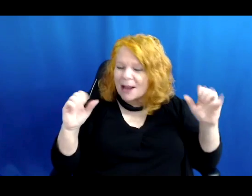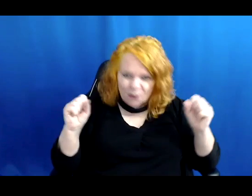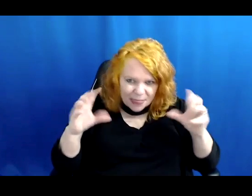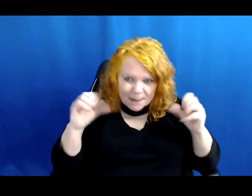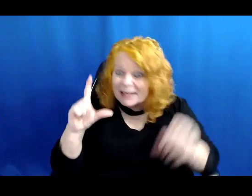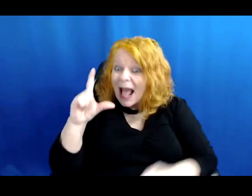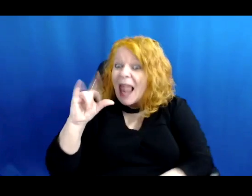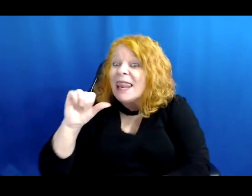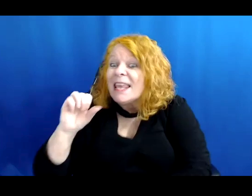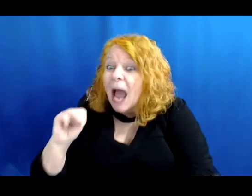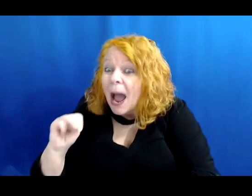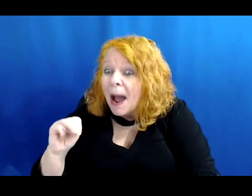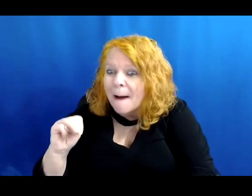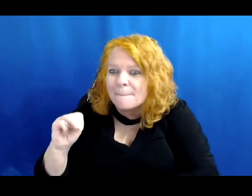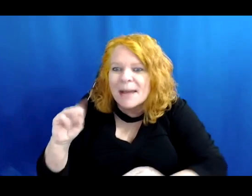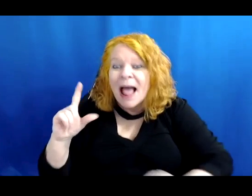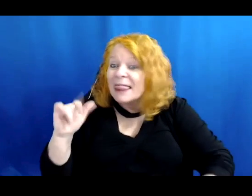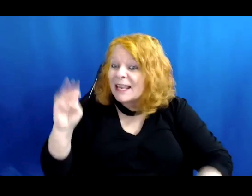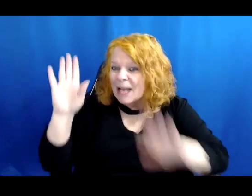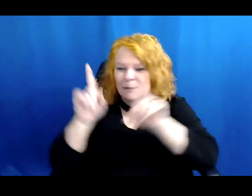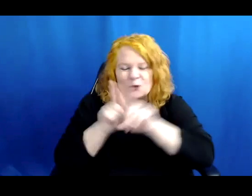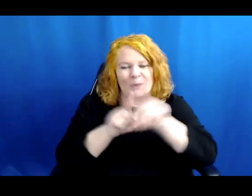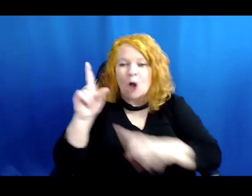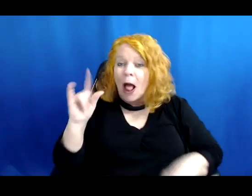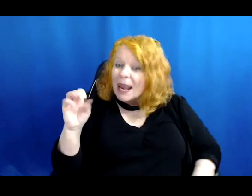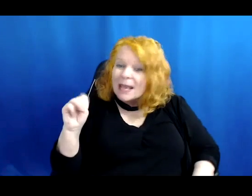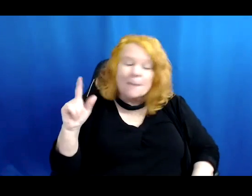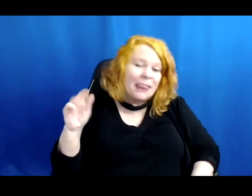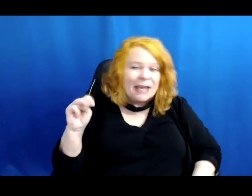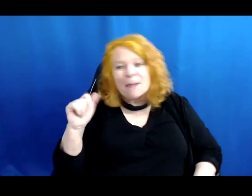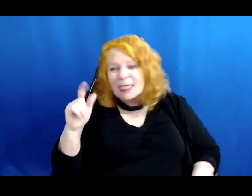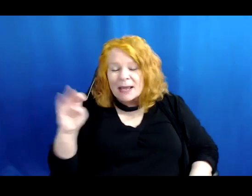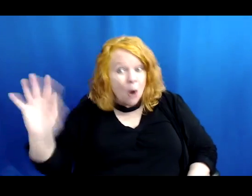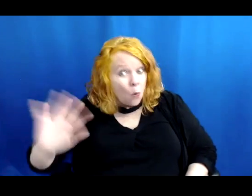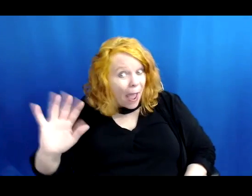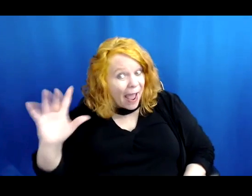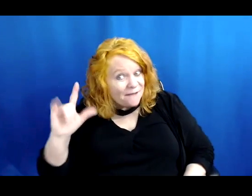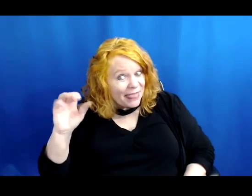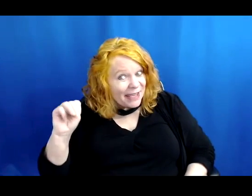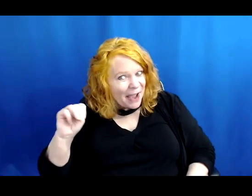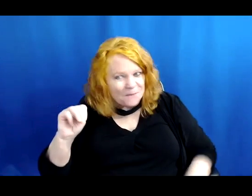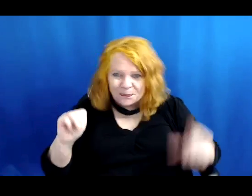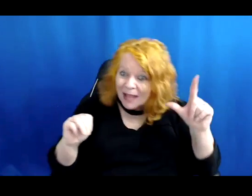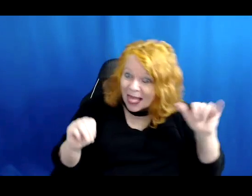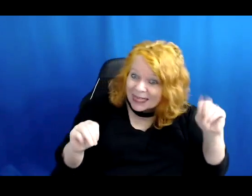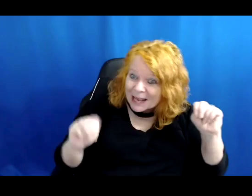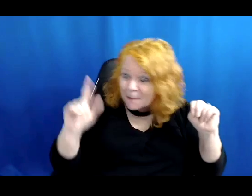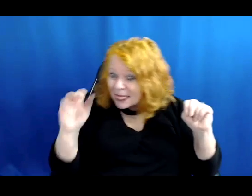Superstar, Liam, Liam, good by Liam. Give me a wave Liam!